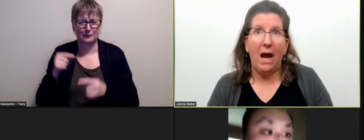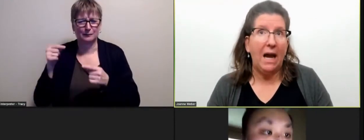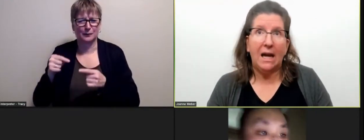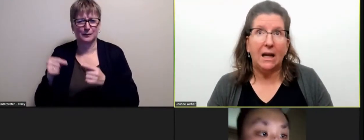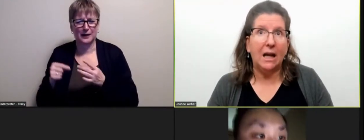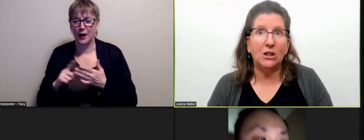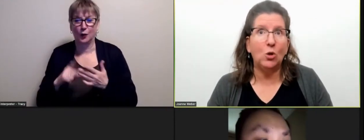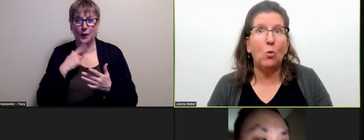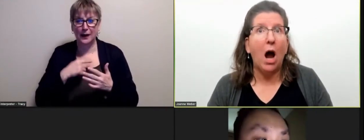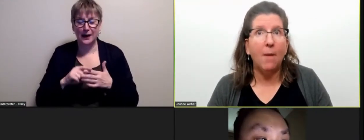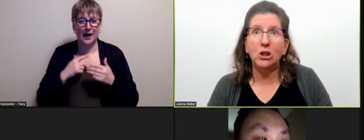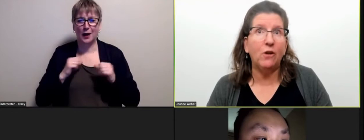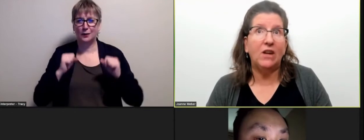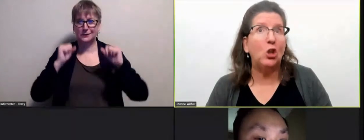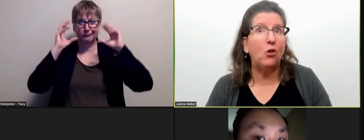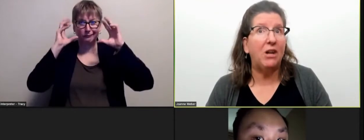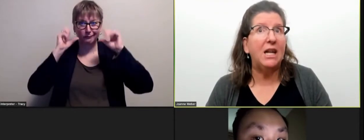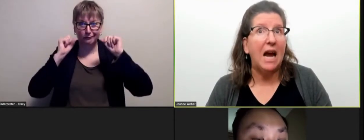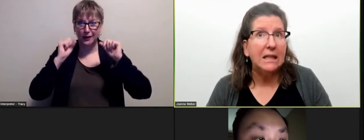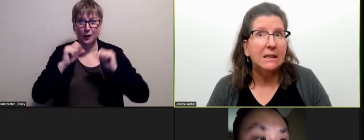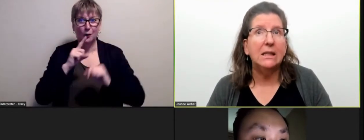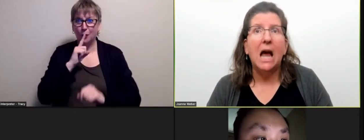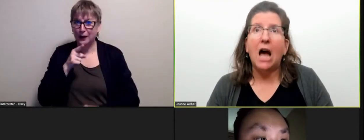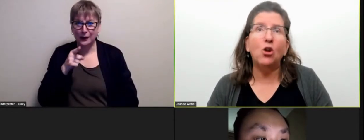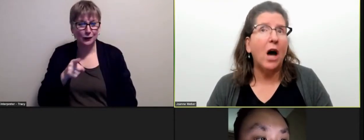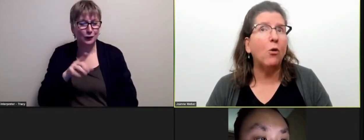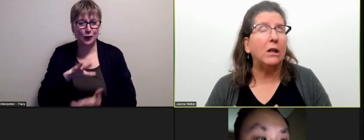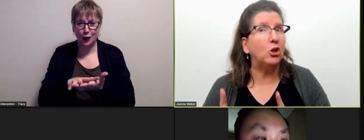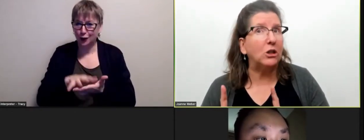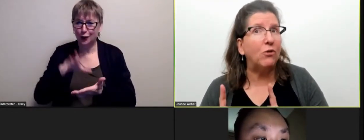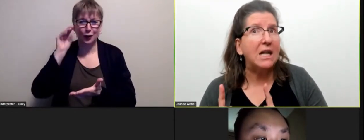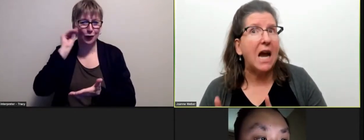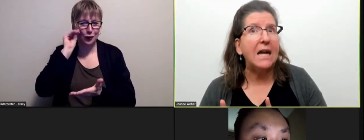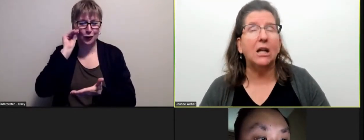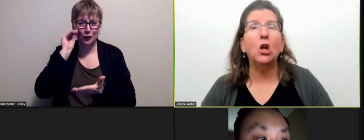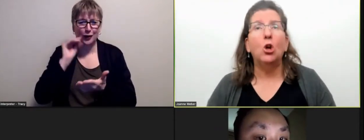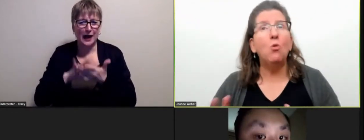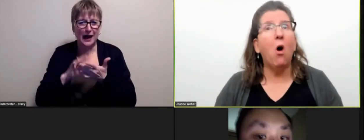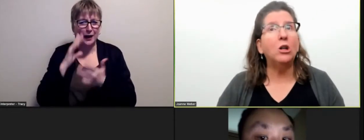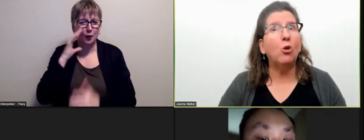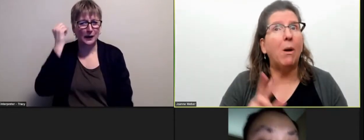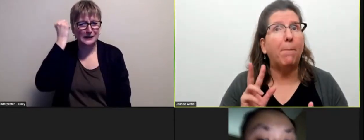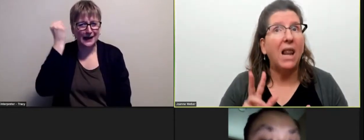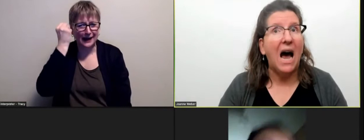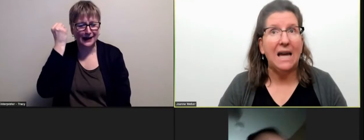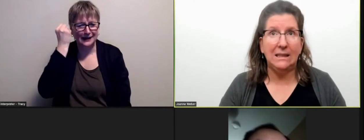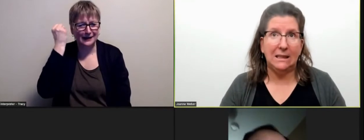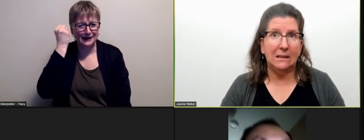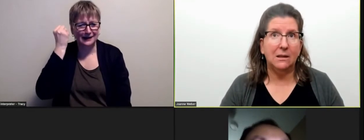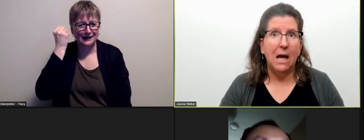As to how much of it you retained. And not only just retain it, you also applied it!